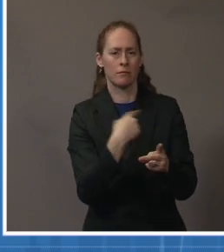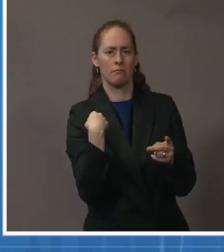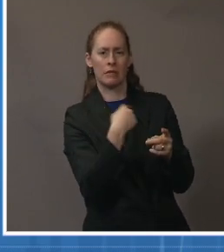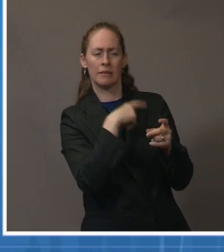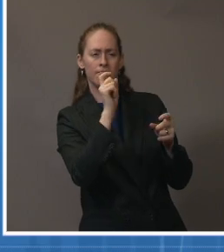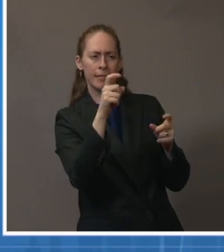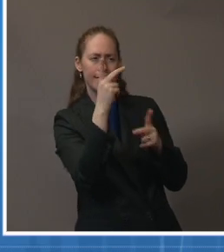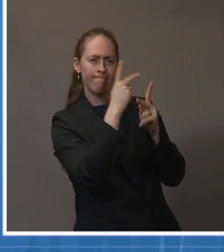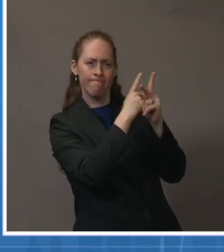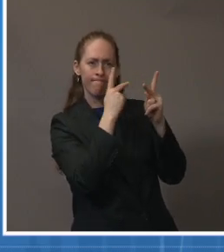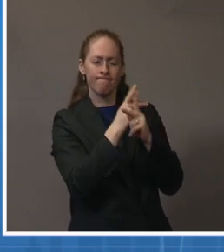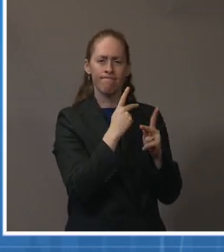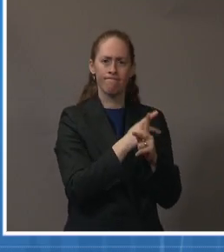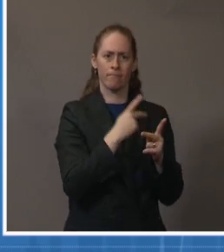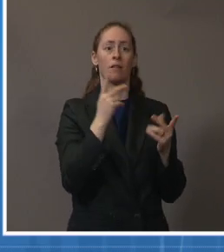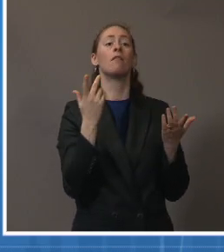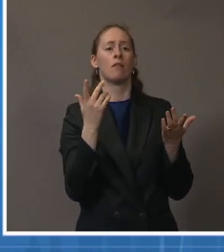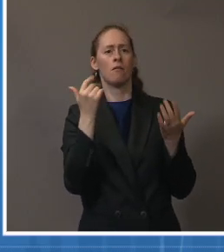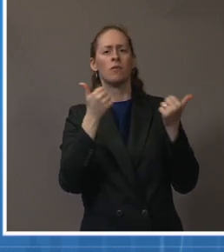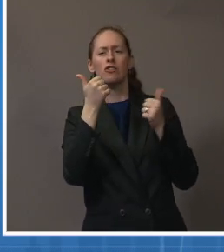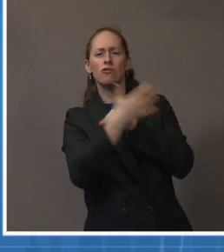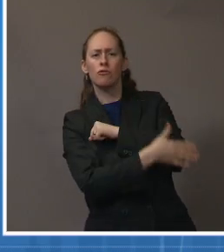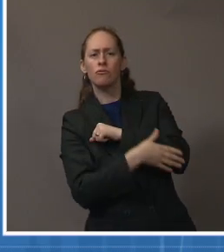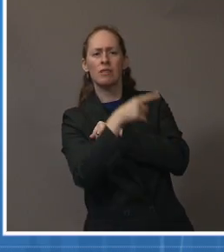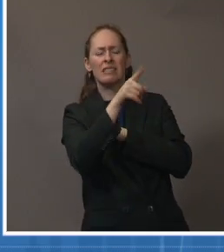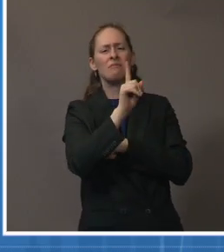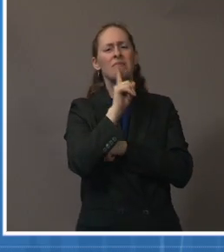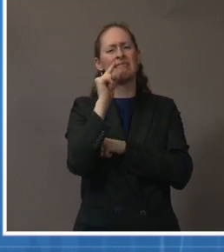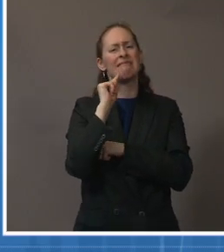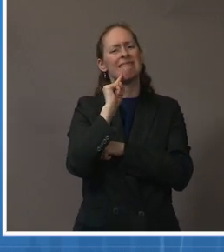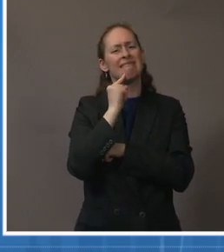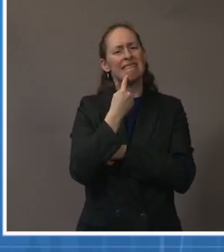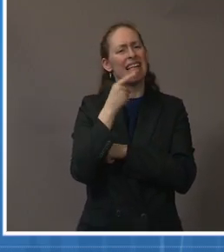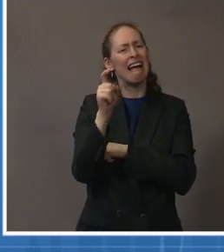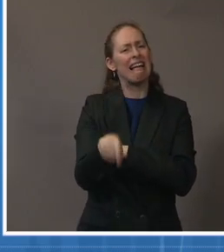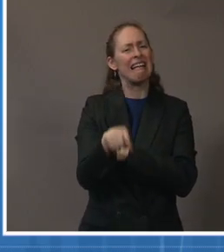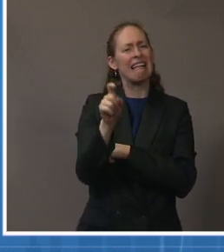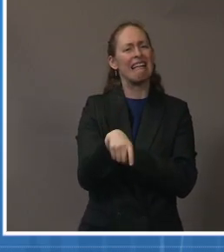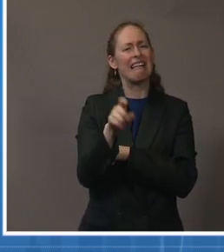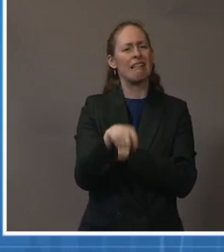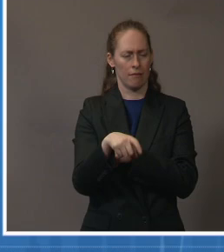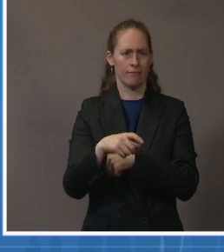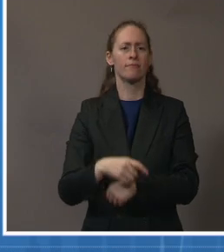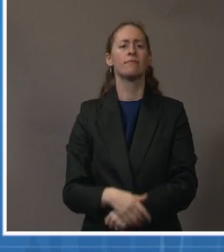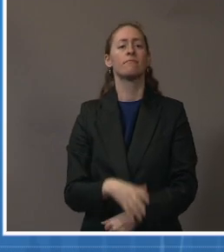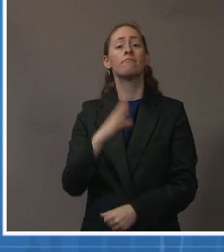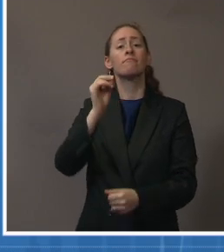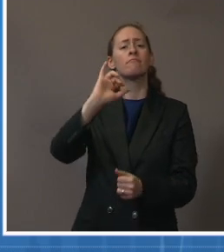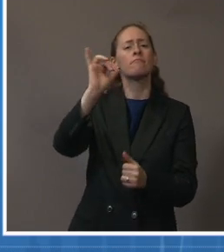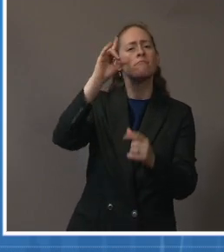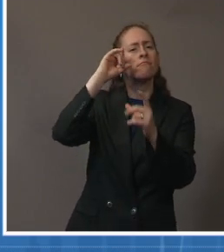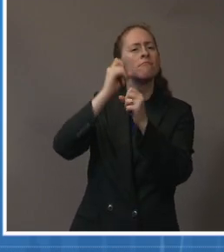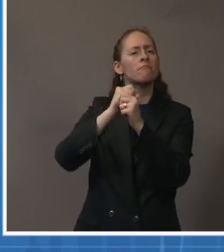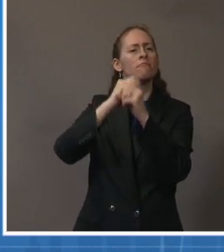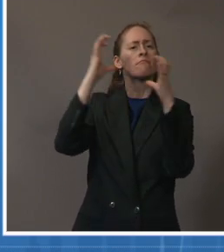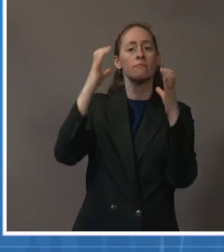We've also decided to prioritize helping our neighbors. We made the decision to share at least 75 percent